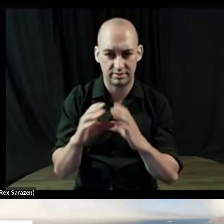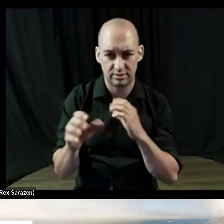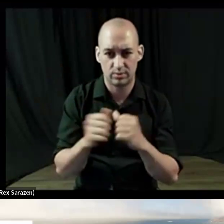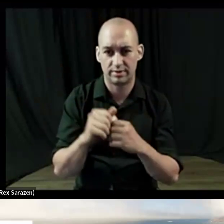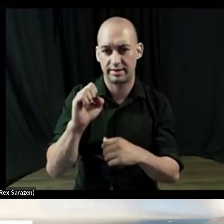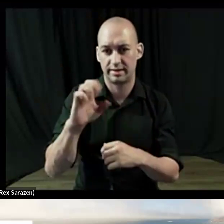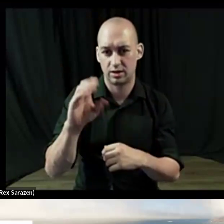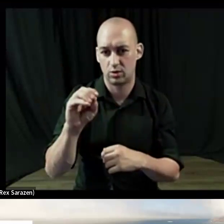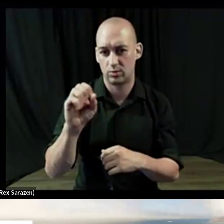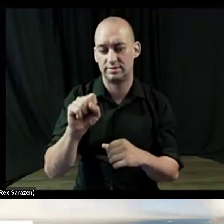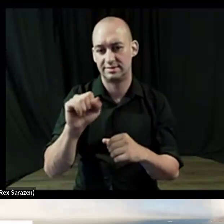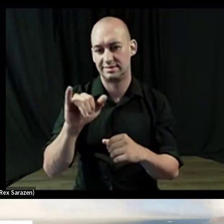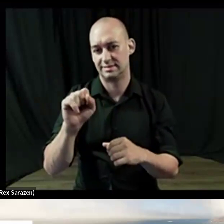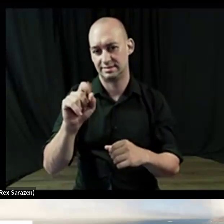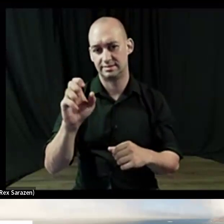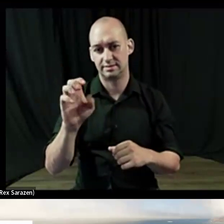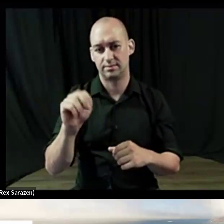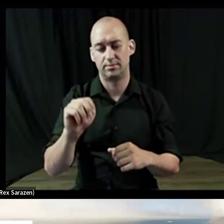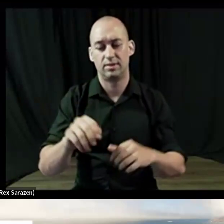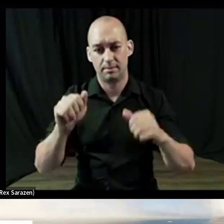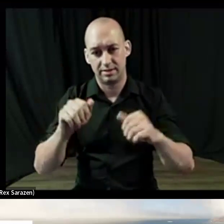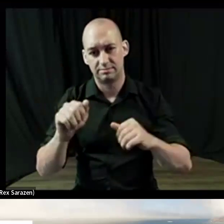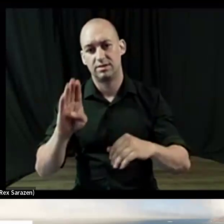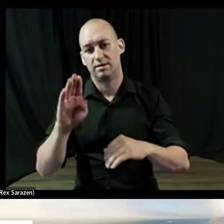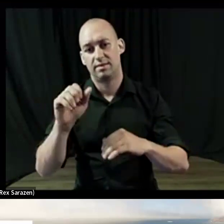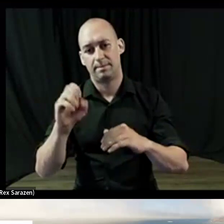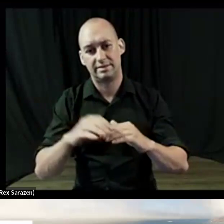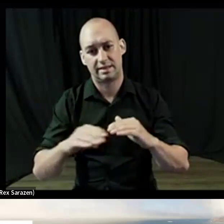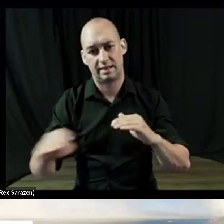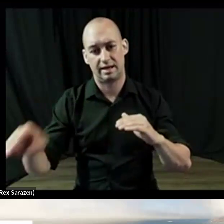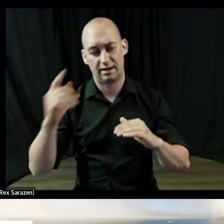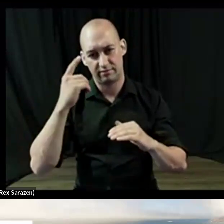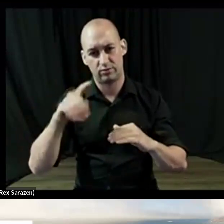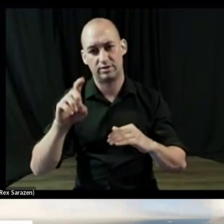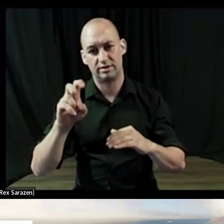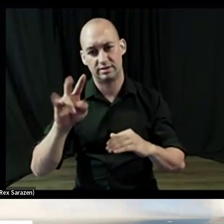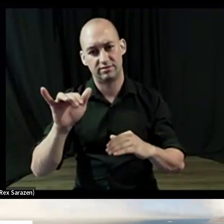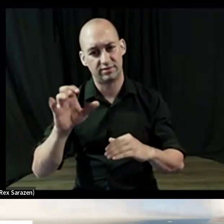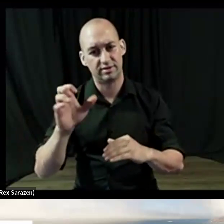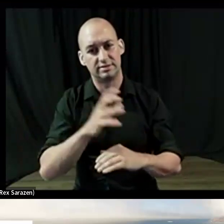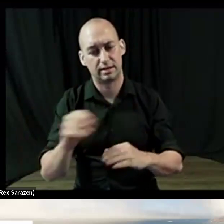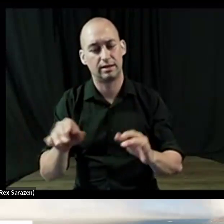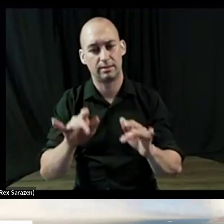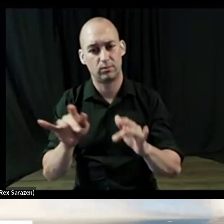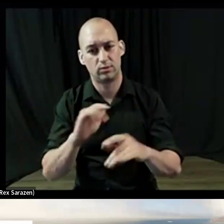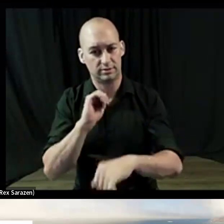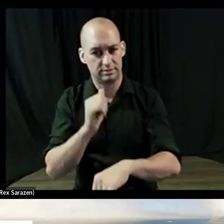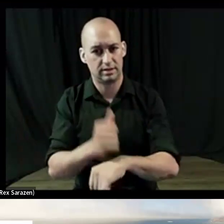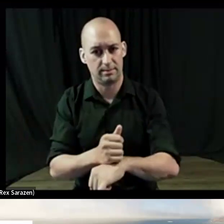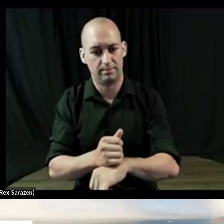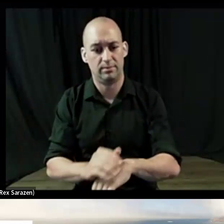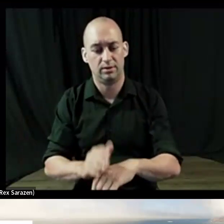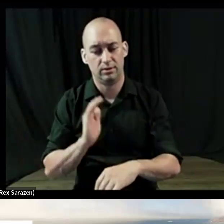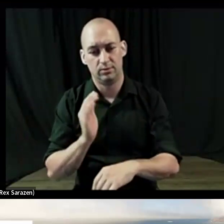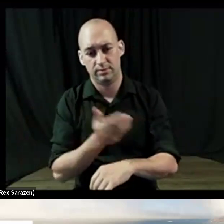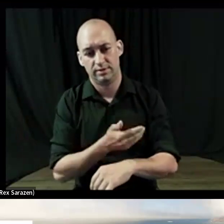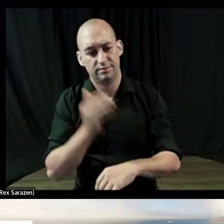the potential baseline for devices and computer setup. And we're you know, thinking about how we